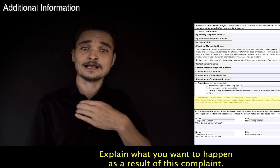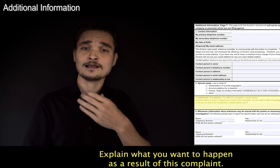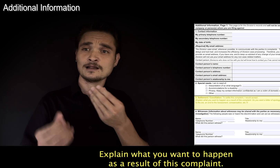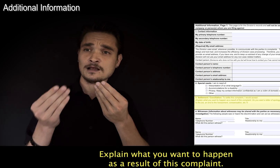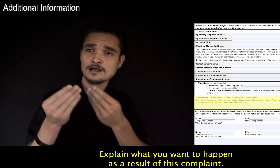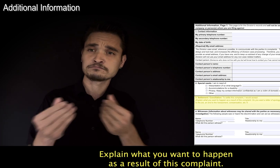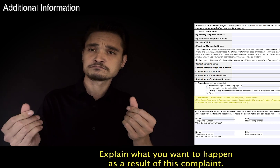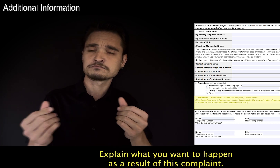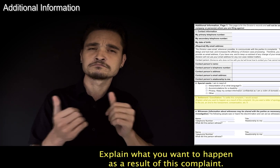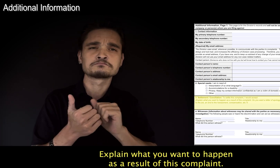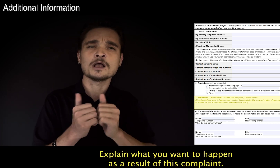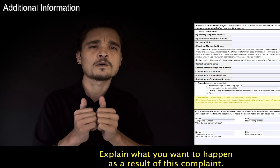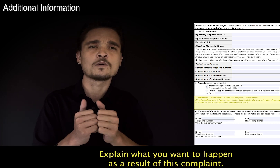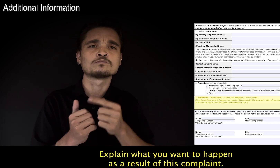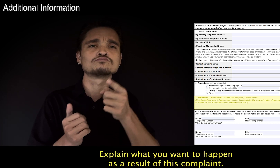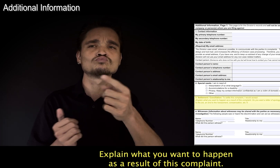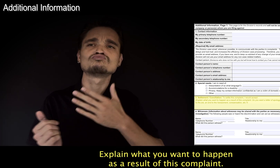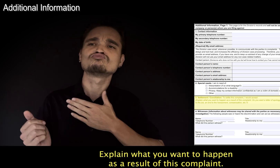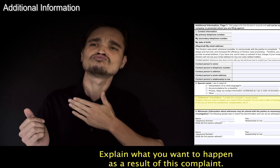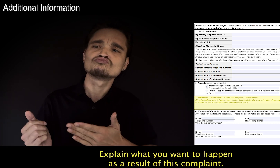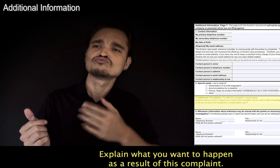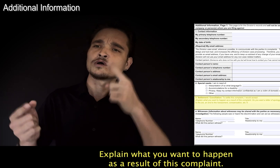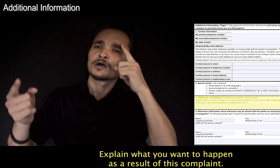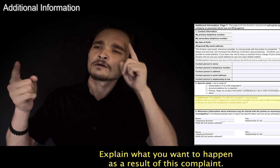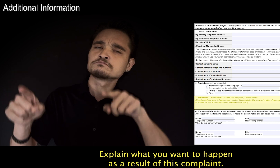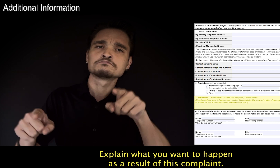Explain what you want to happen as a result of this complaint.